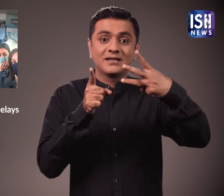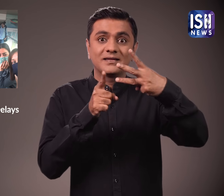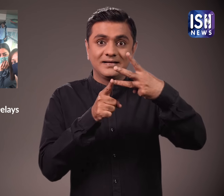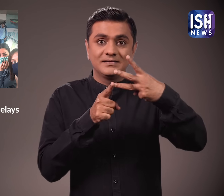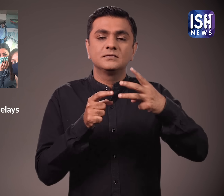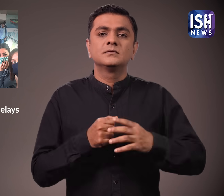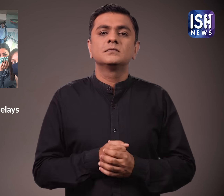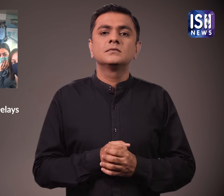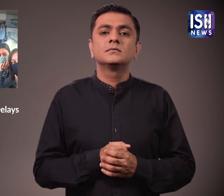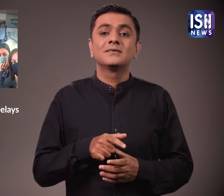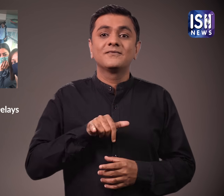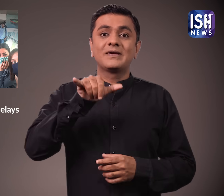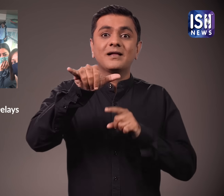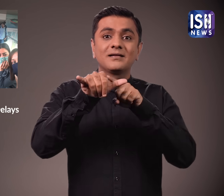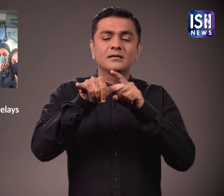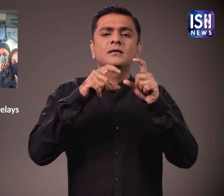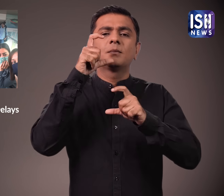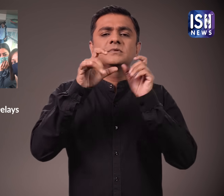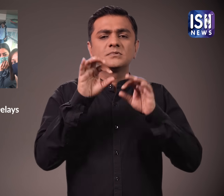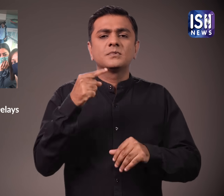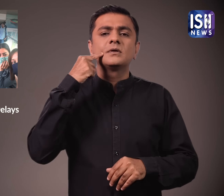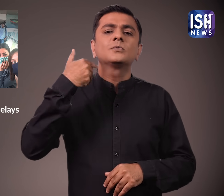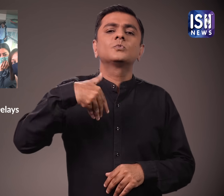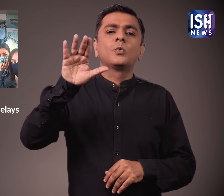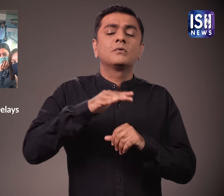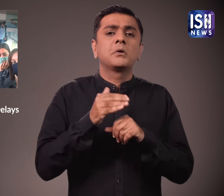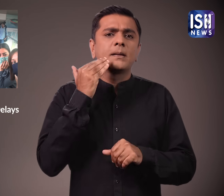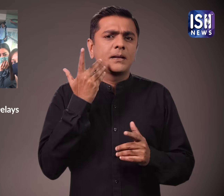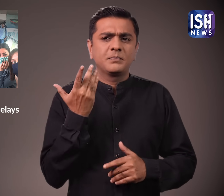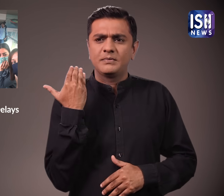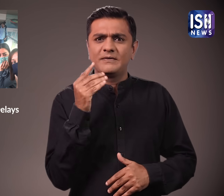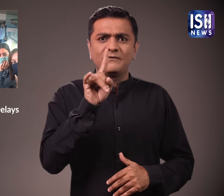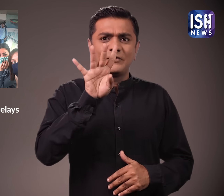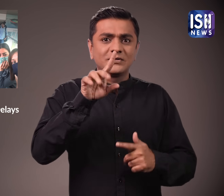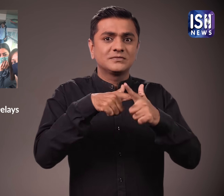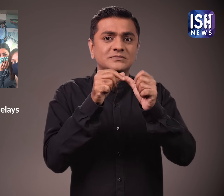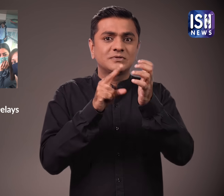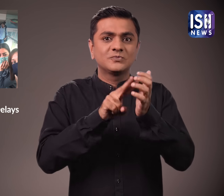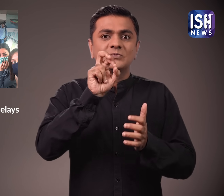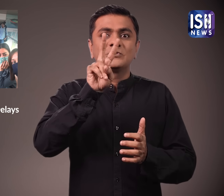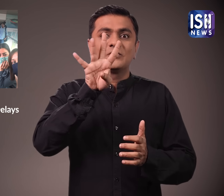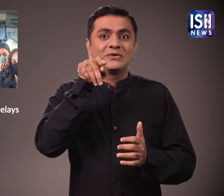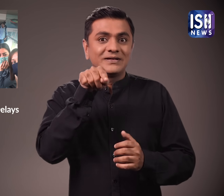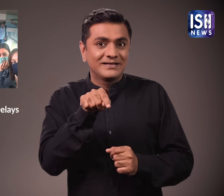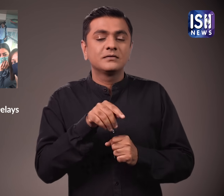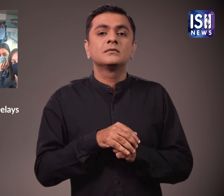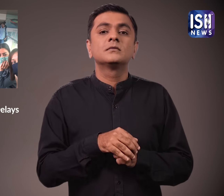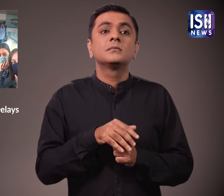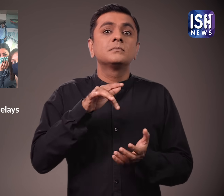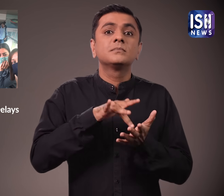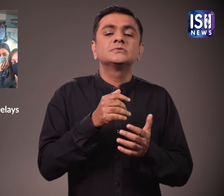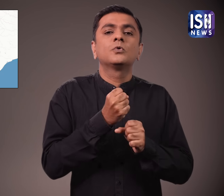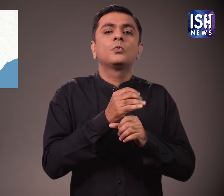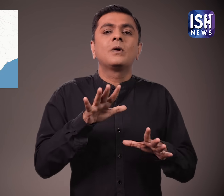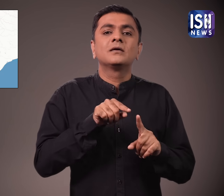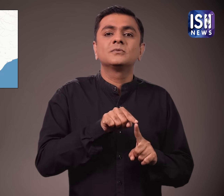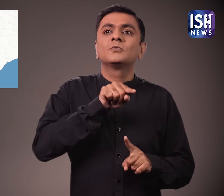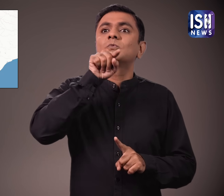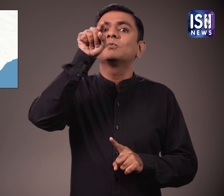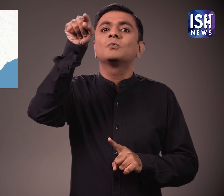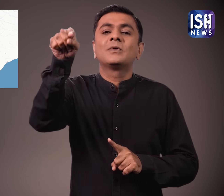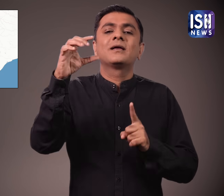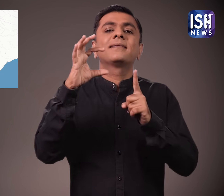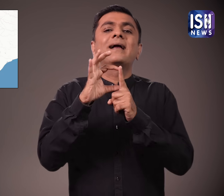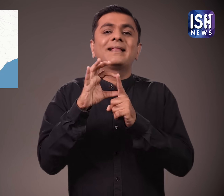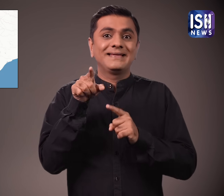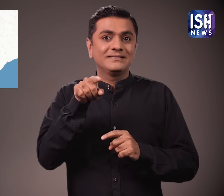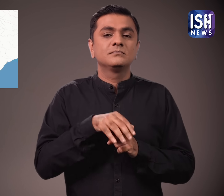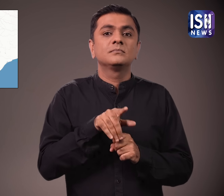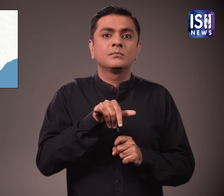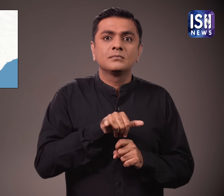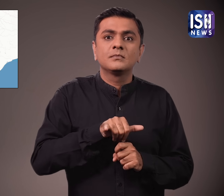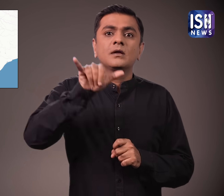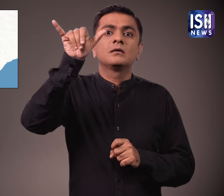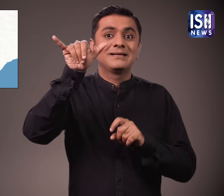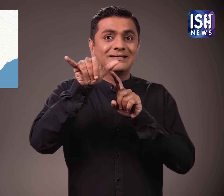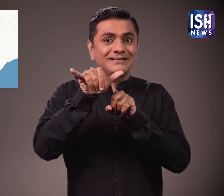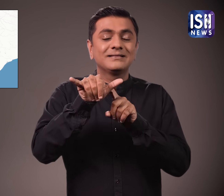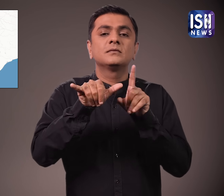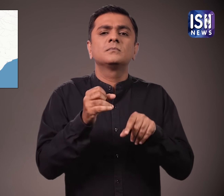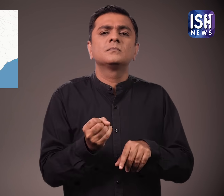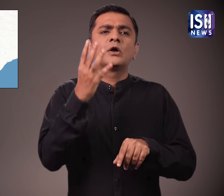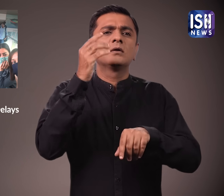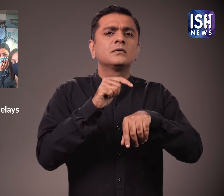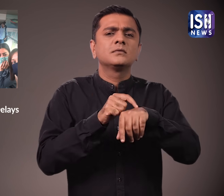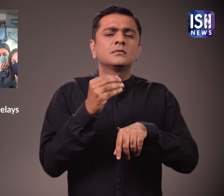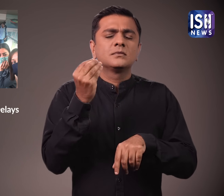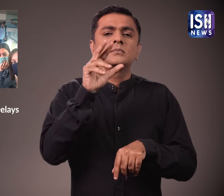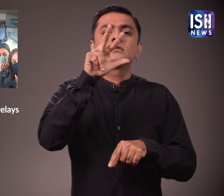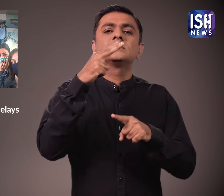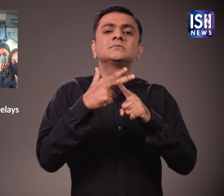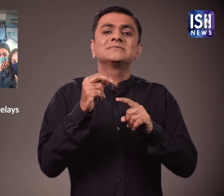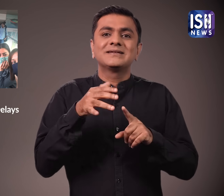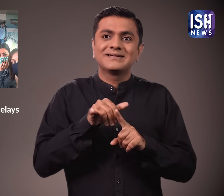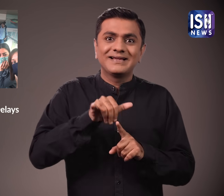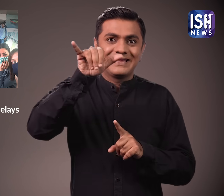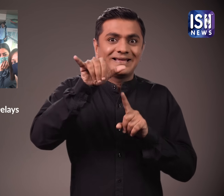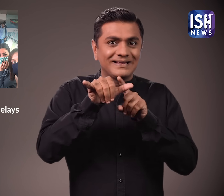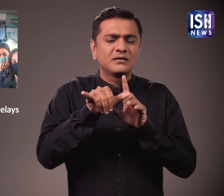3. On 14th January 2024, there was an Indigo flight from Goa to Delhi at 8.30am.